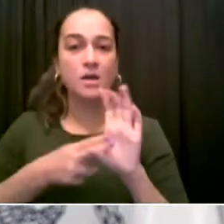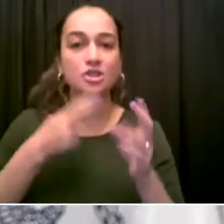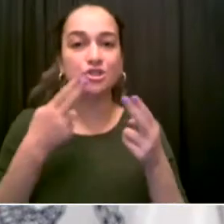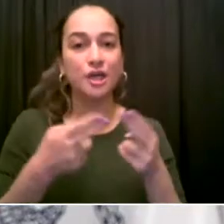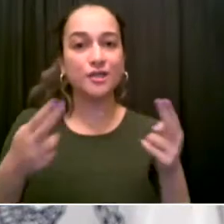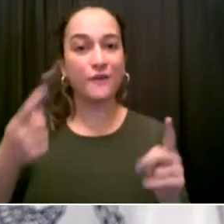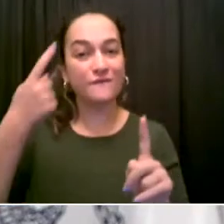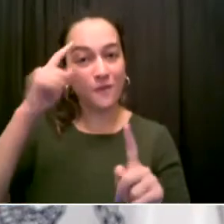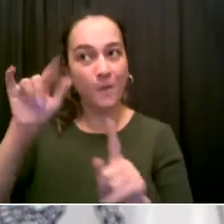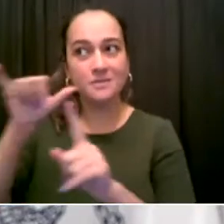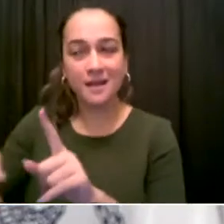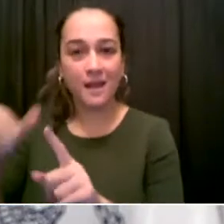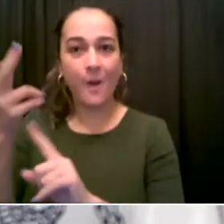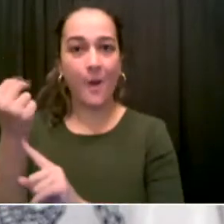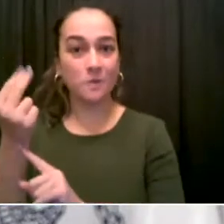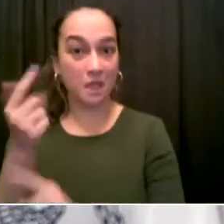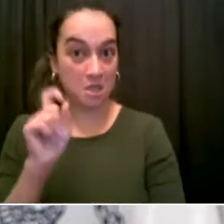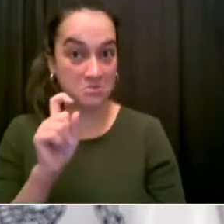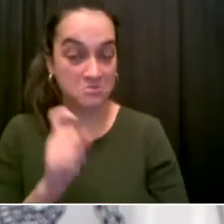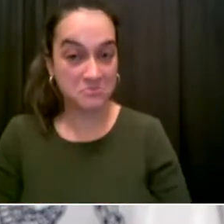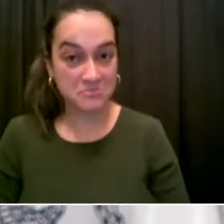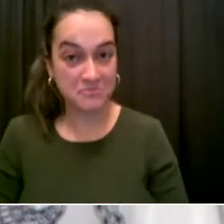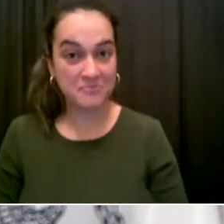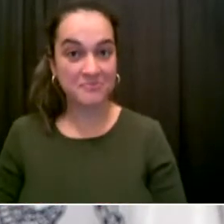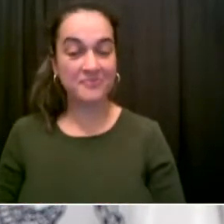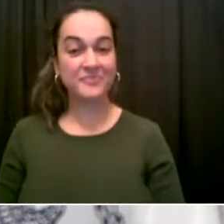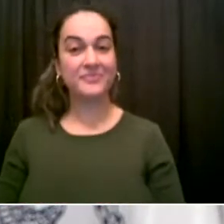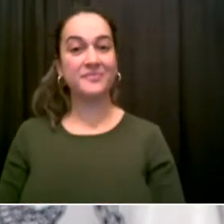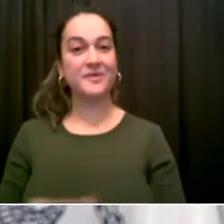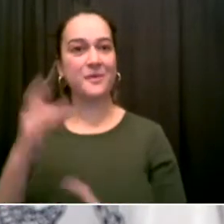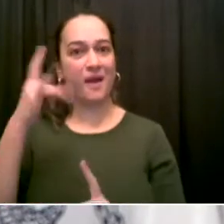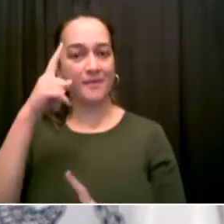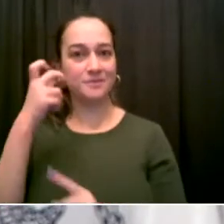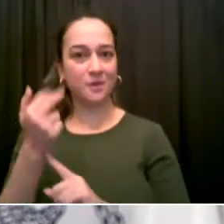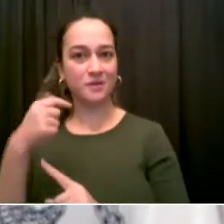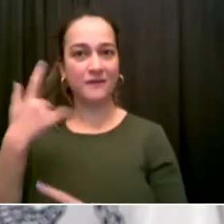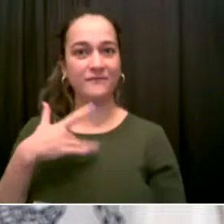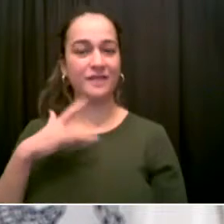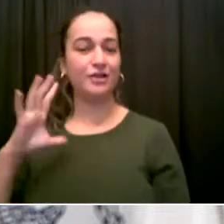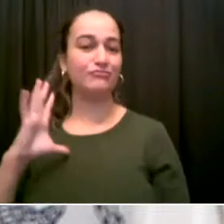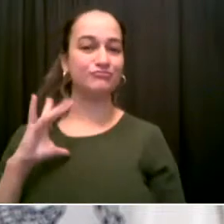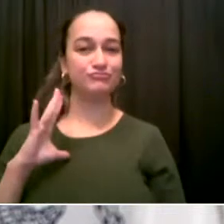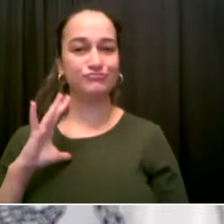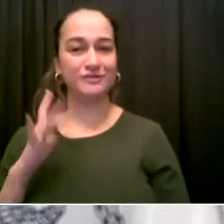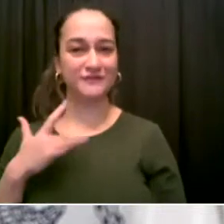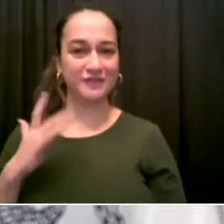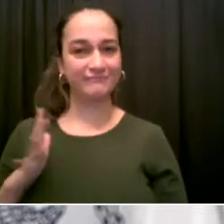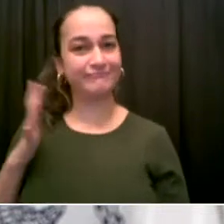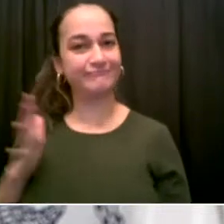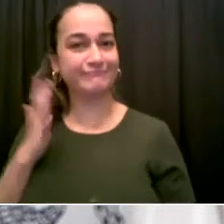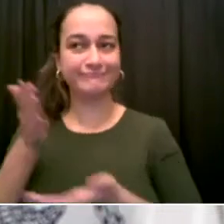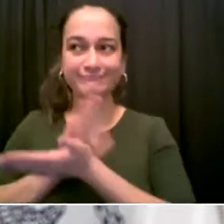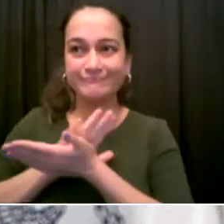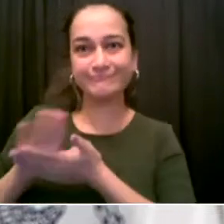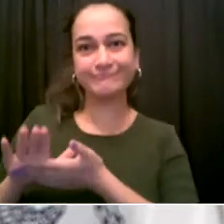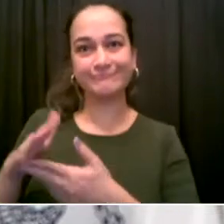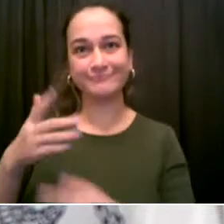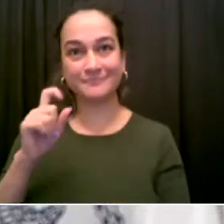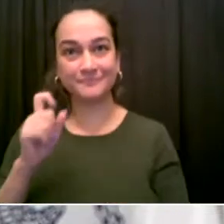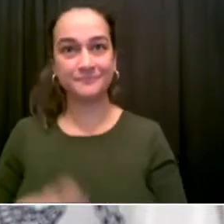SURE. I WILL GIVYE OU THE OVERVIEW AND THEN PASSED TO